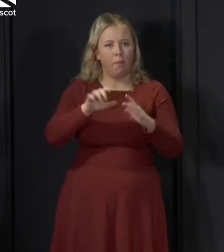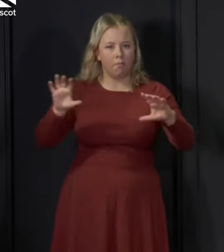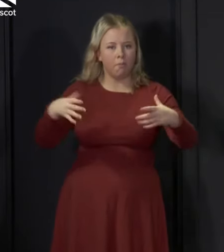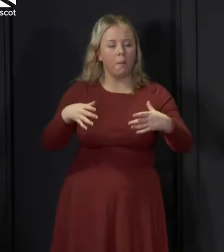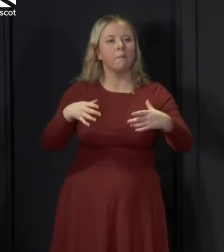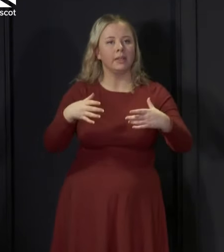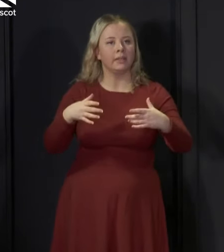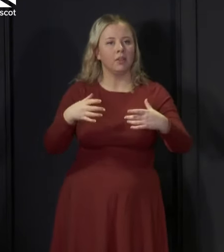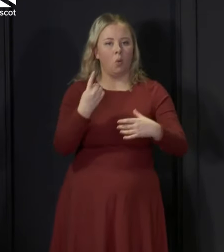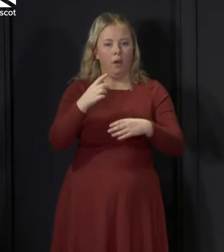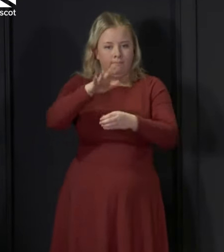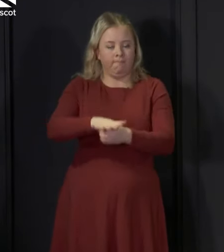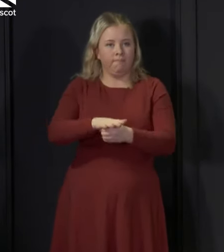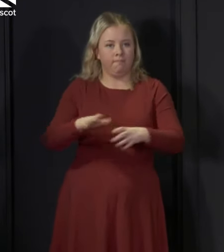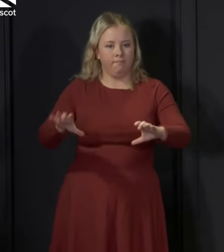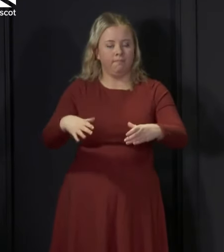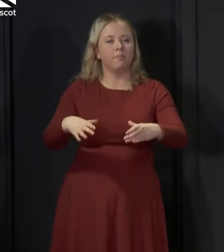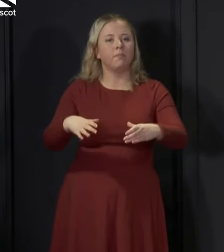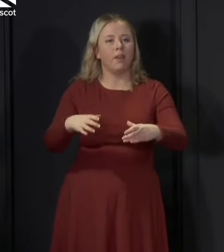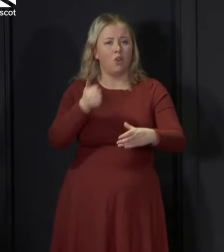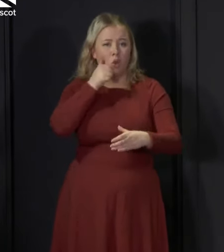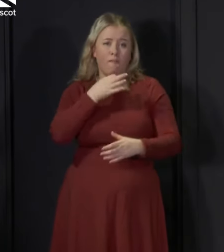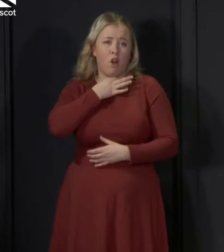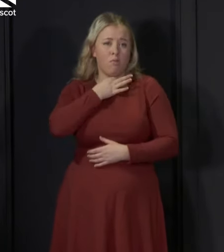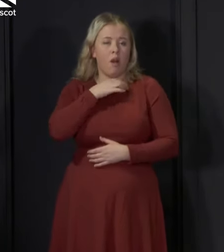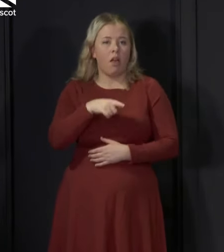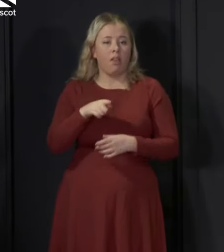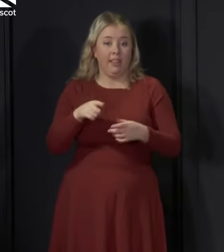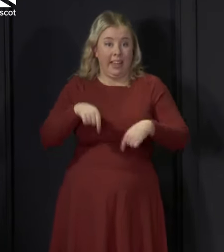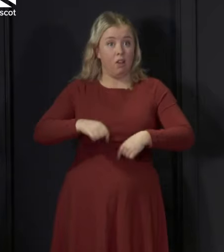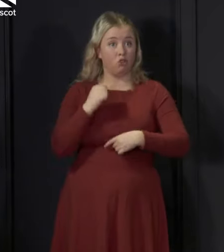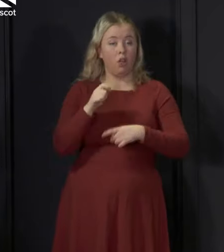to this virus, not just here in Scotland but across the UK and other countries too. The